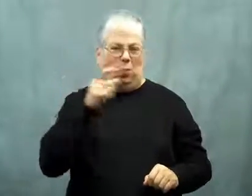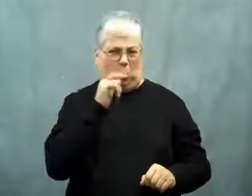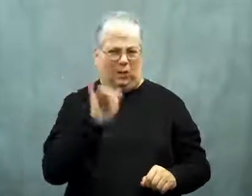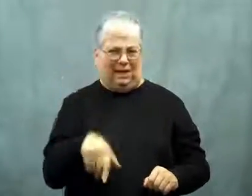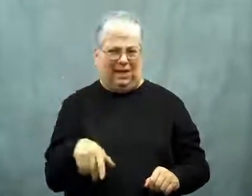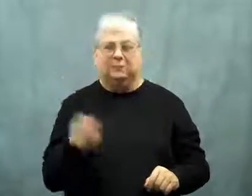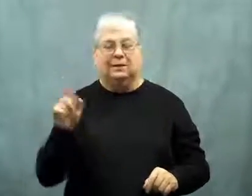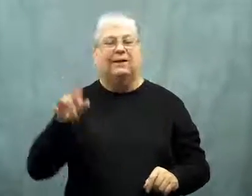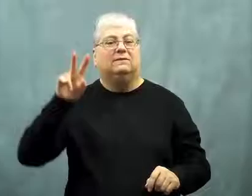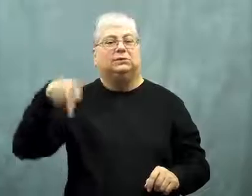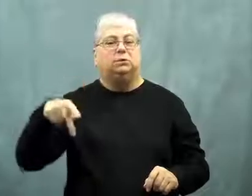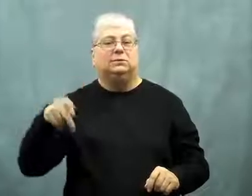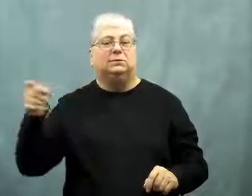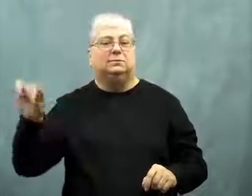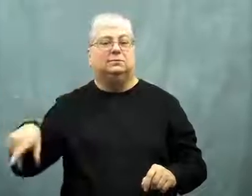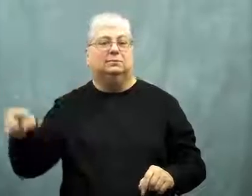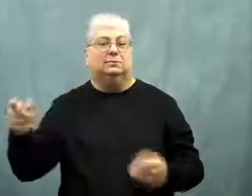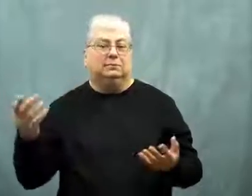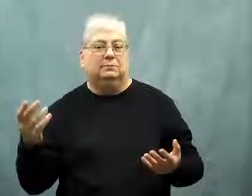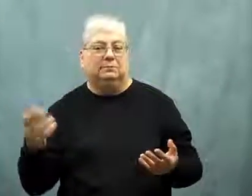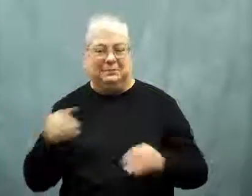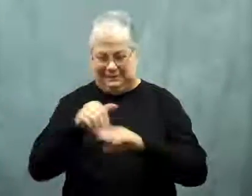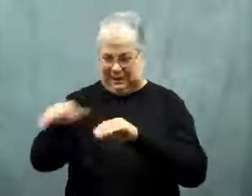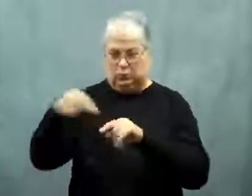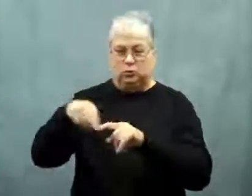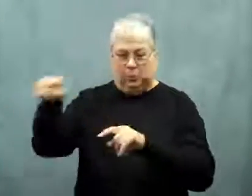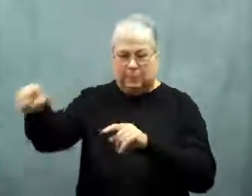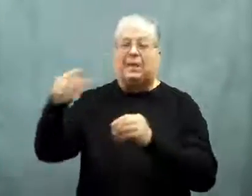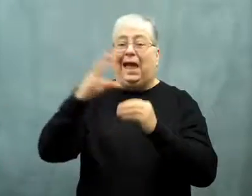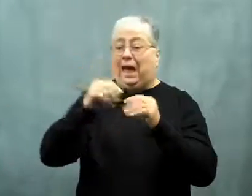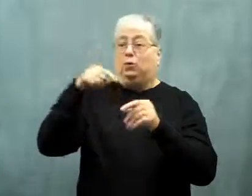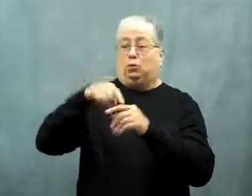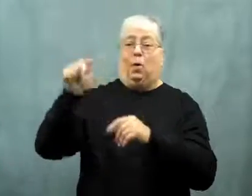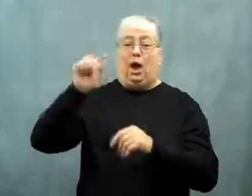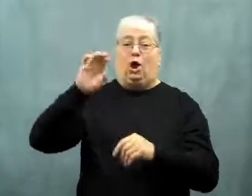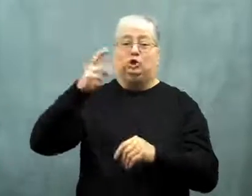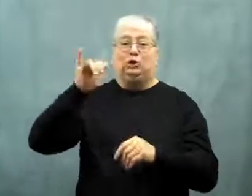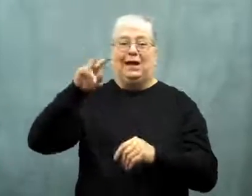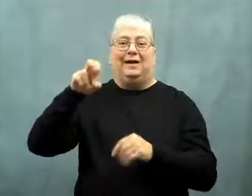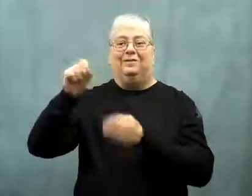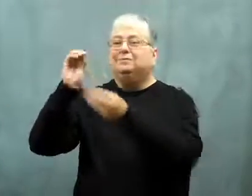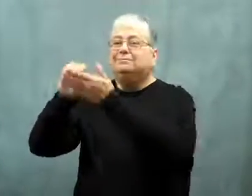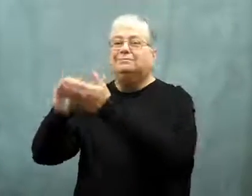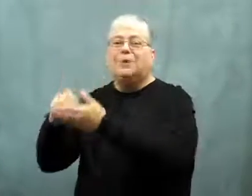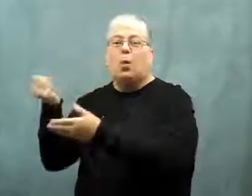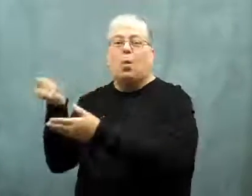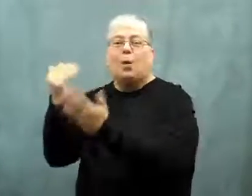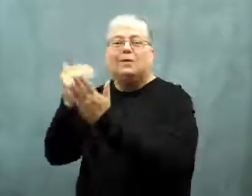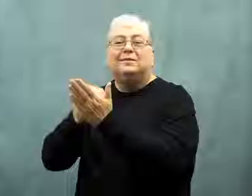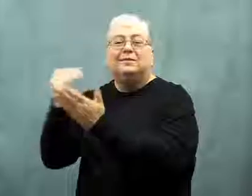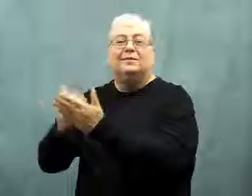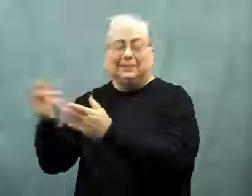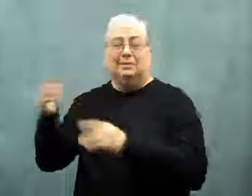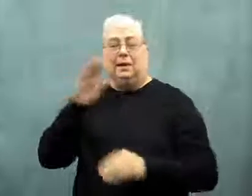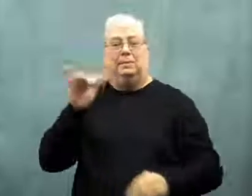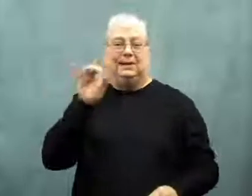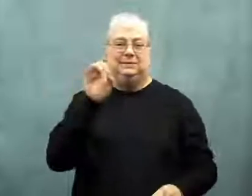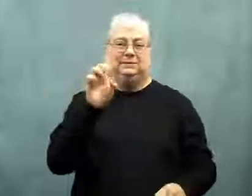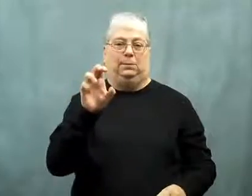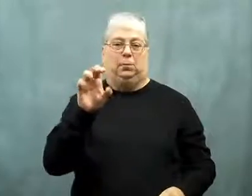That would be the Vice President.